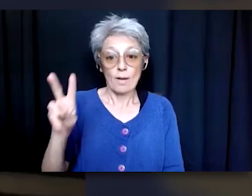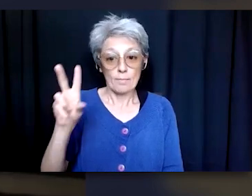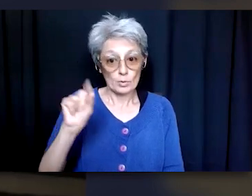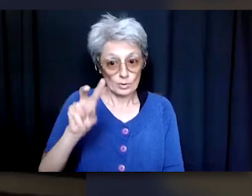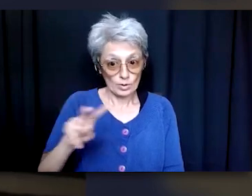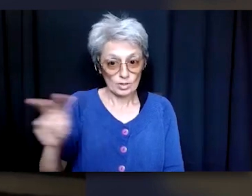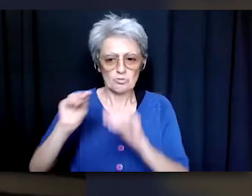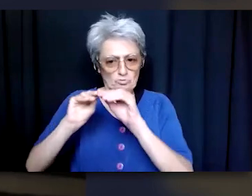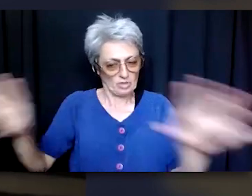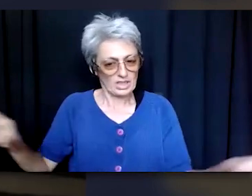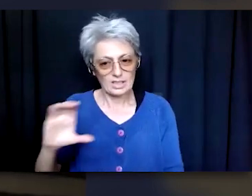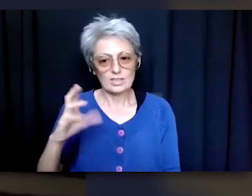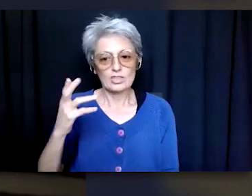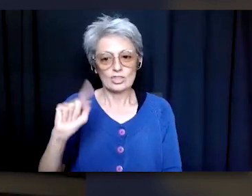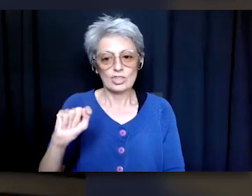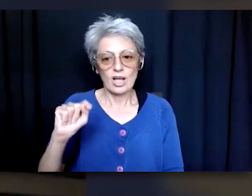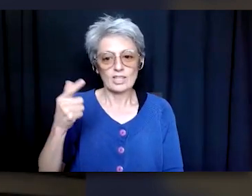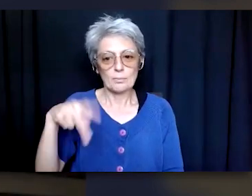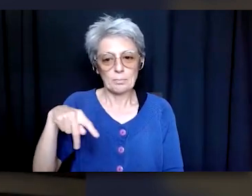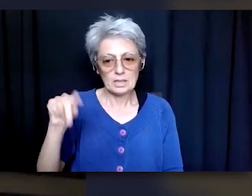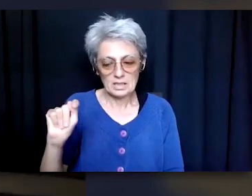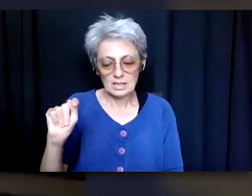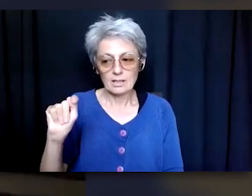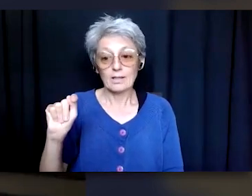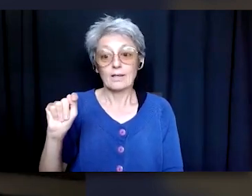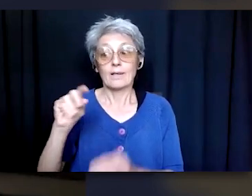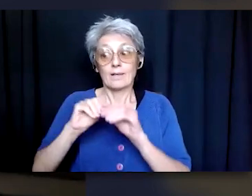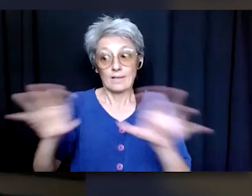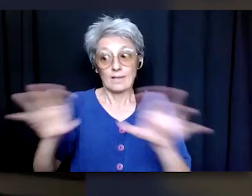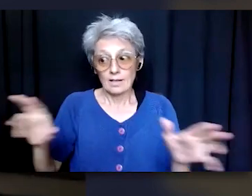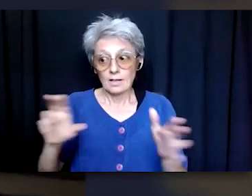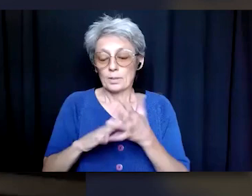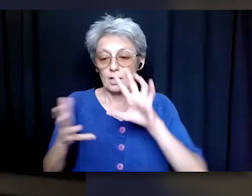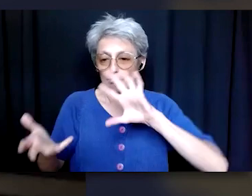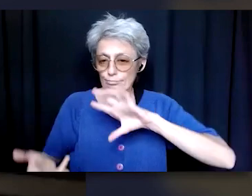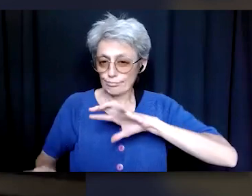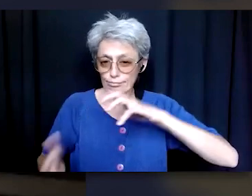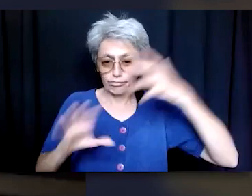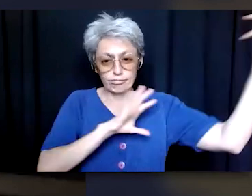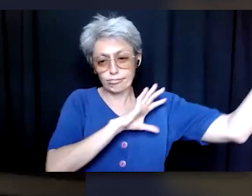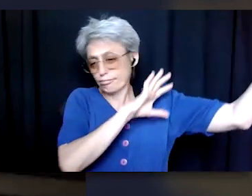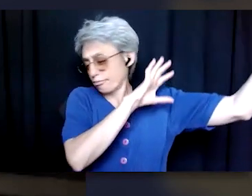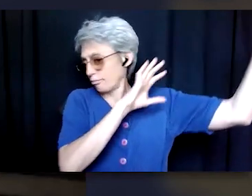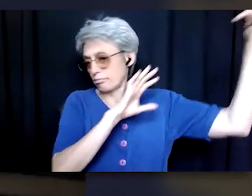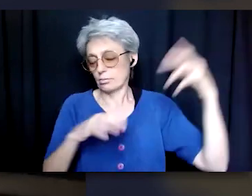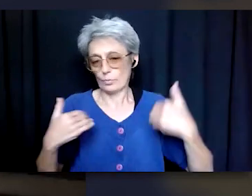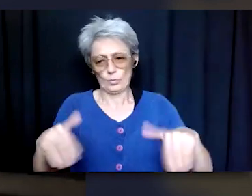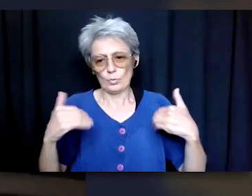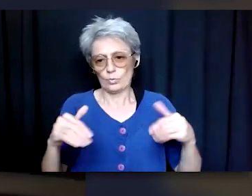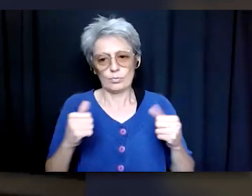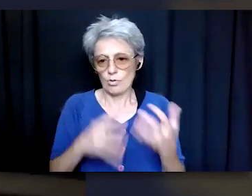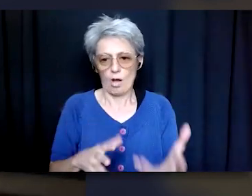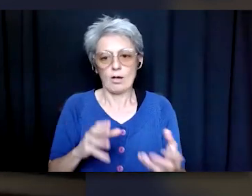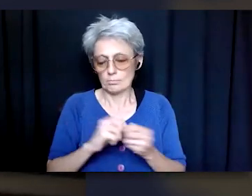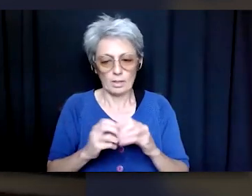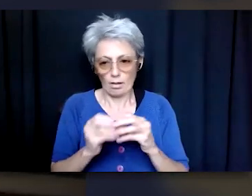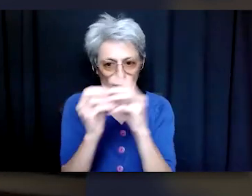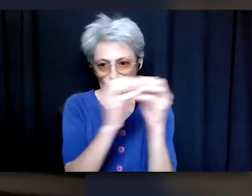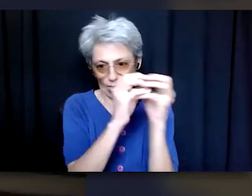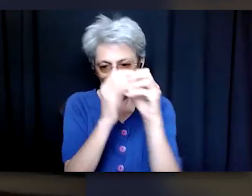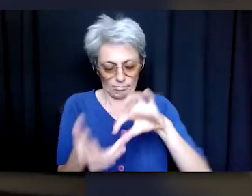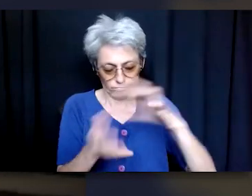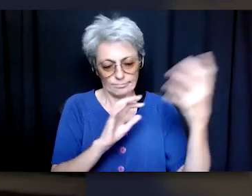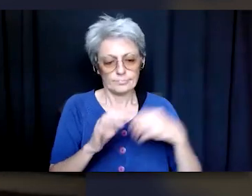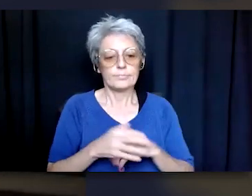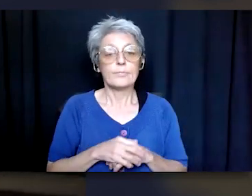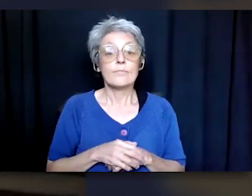particular tsunami of disruption that we are on, basically has taken their text capacity, their